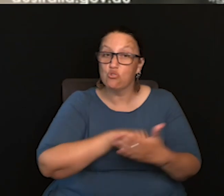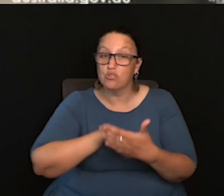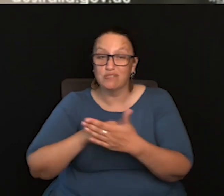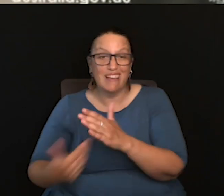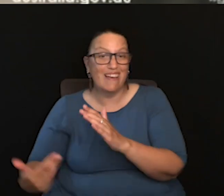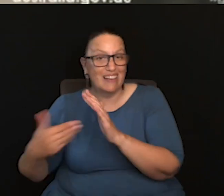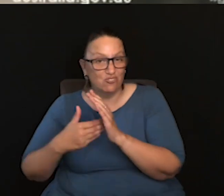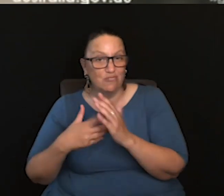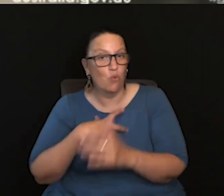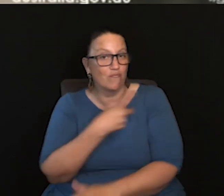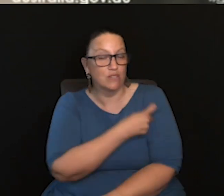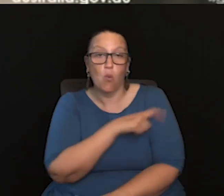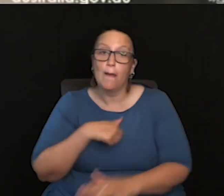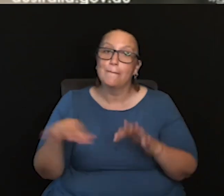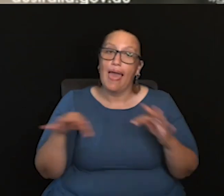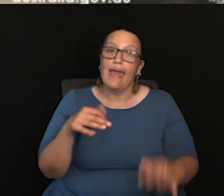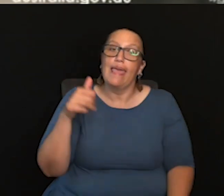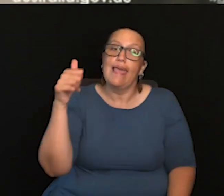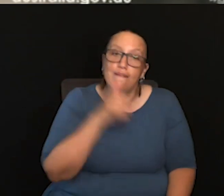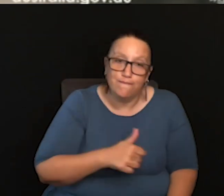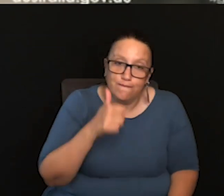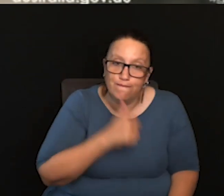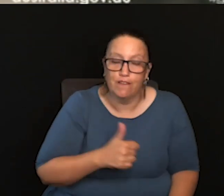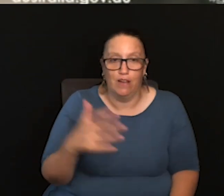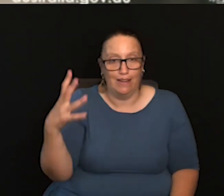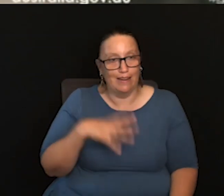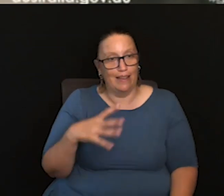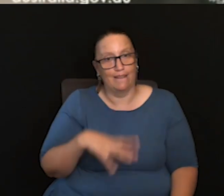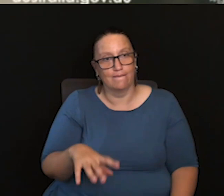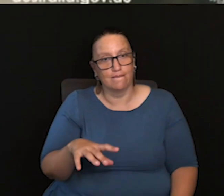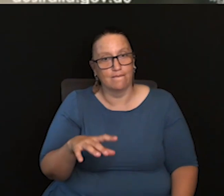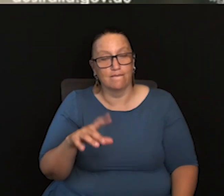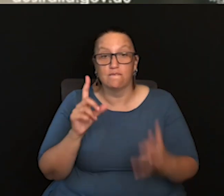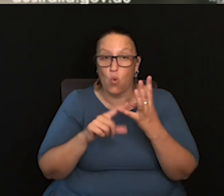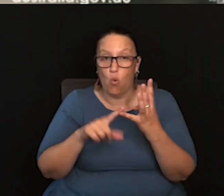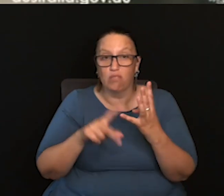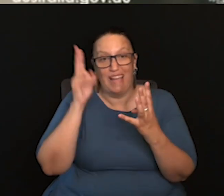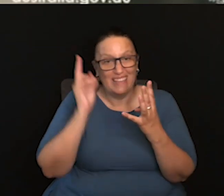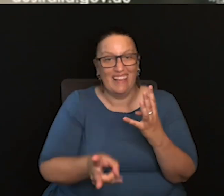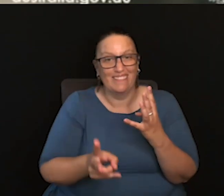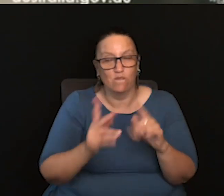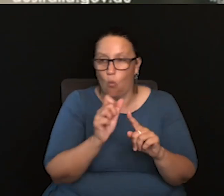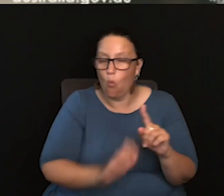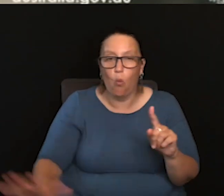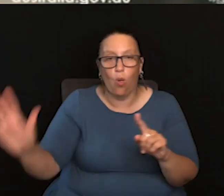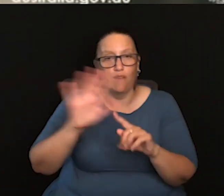Most likely, advice at this stage is that if there were to be a fourth dose it's more,